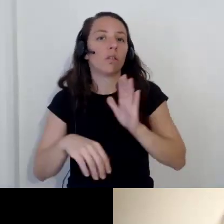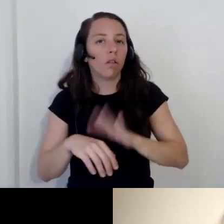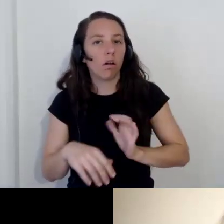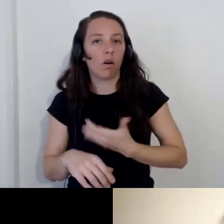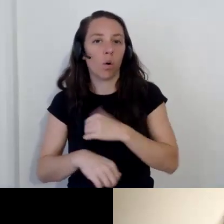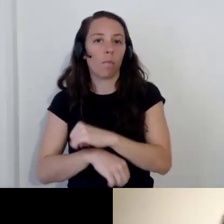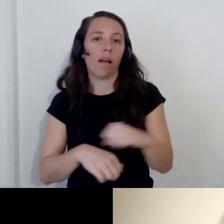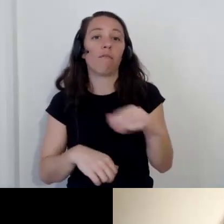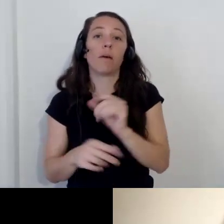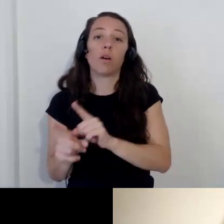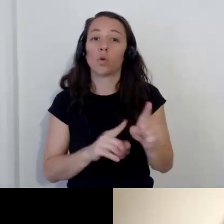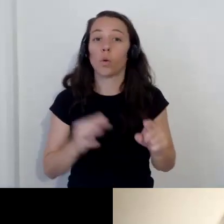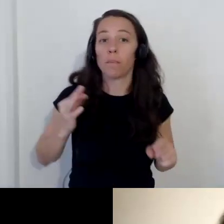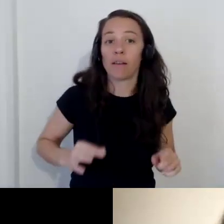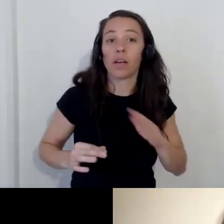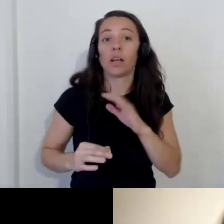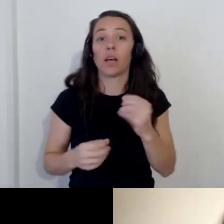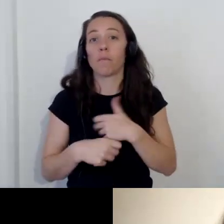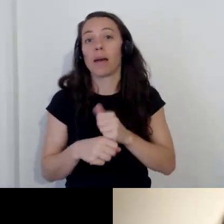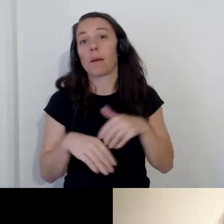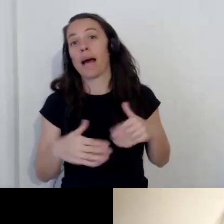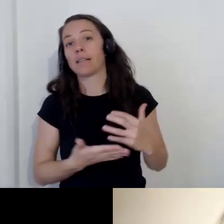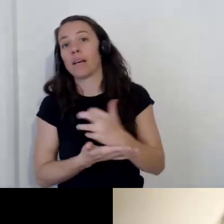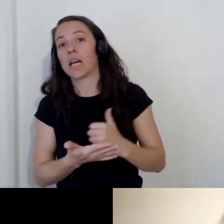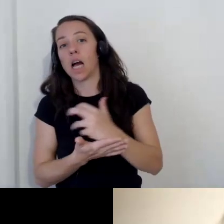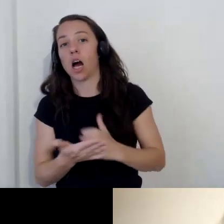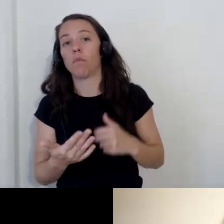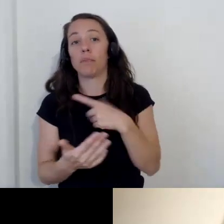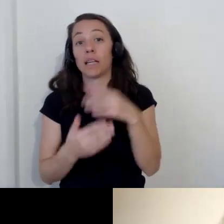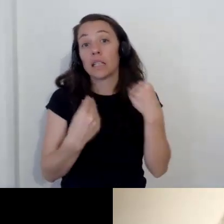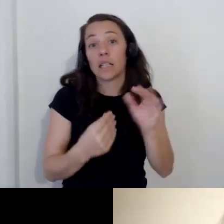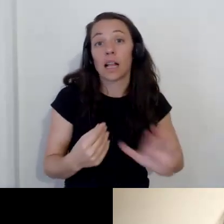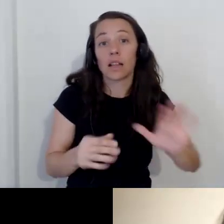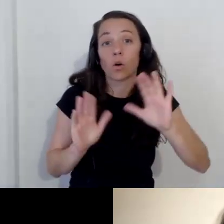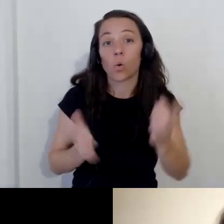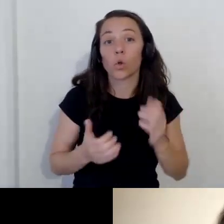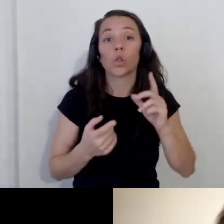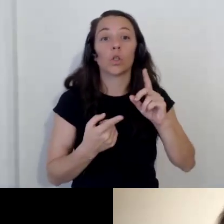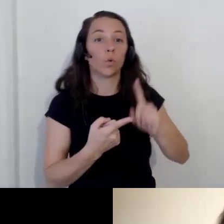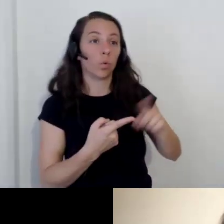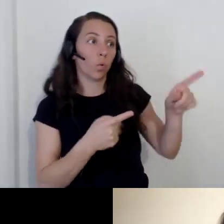benefit and make passive income on Making Space by selling their courses to employers.